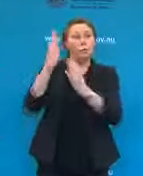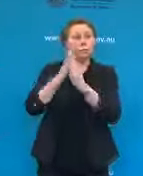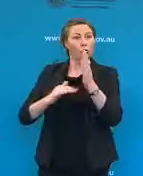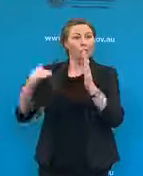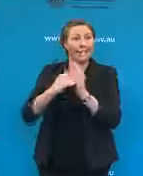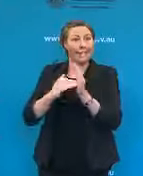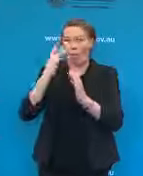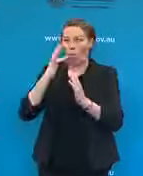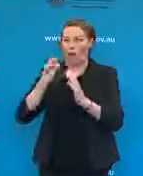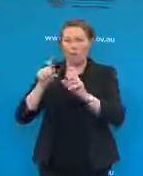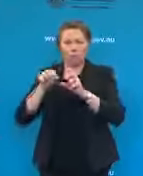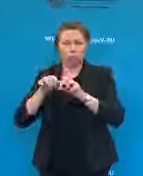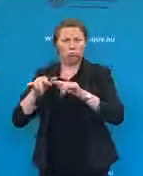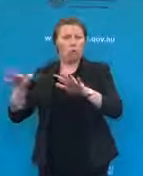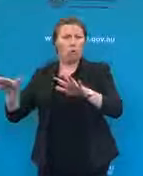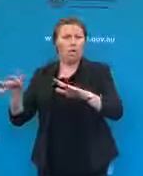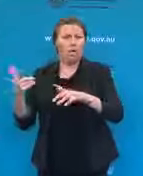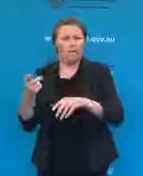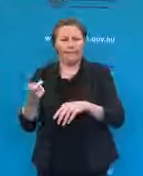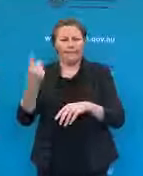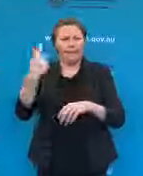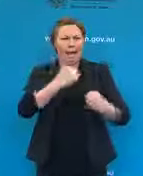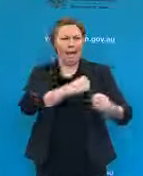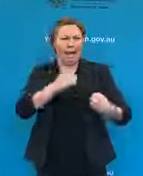Is there a point when we need bring in stronger enforcement?